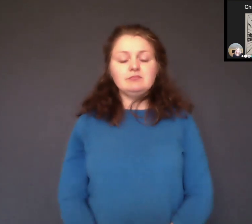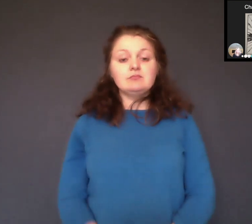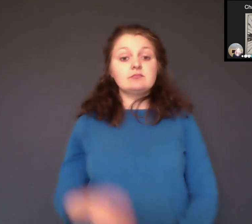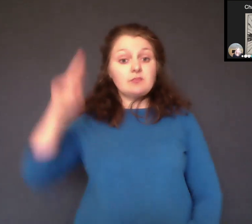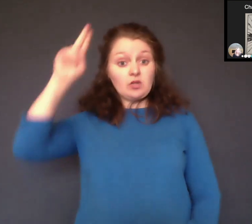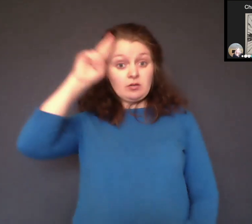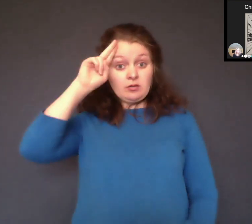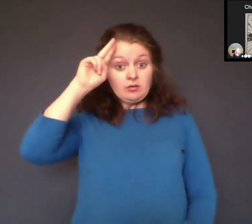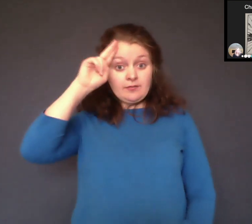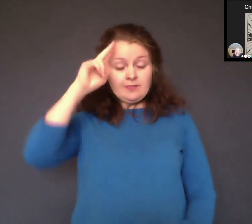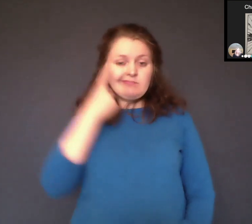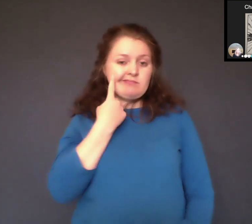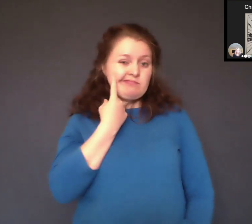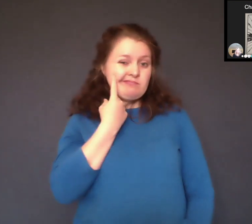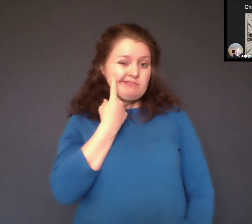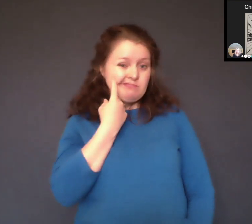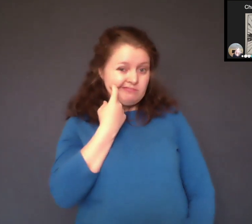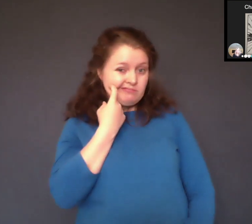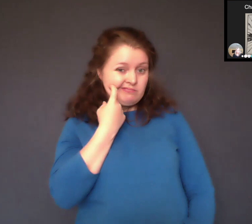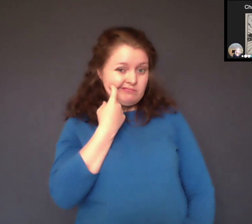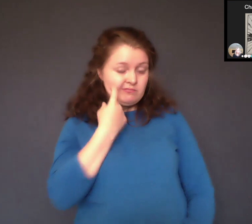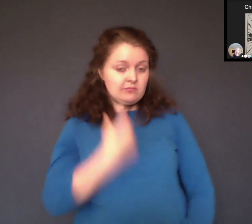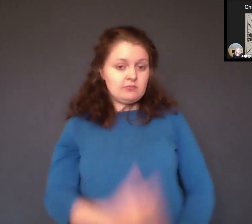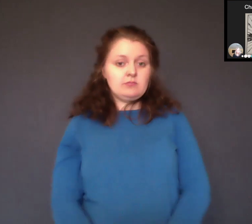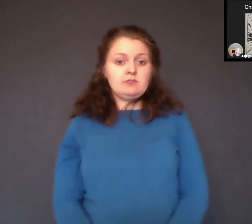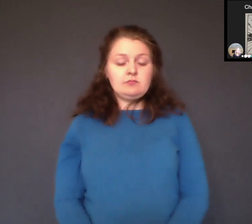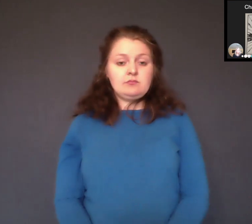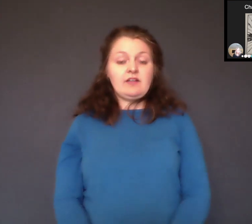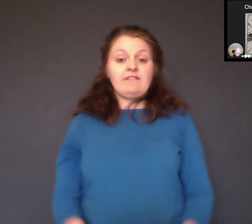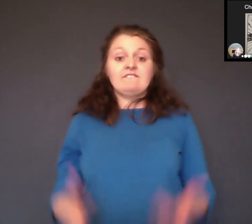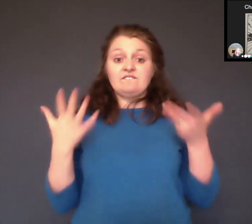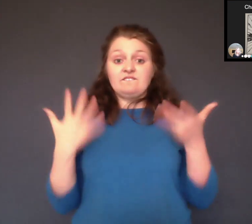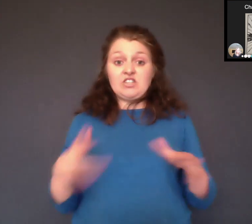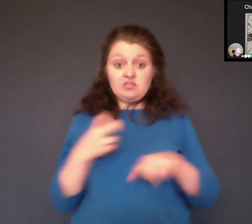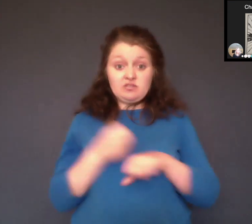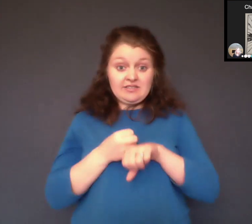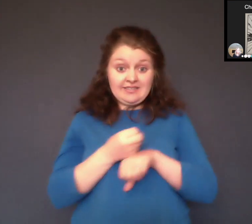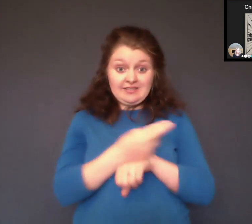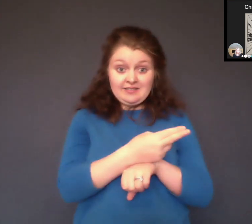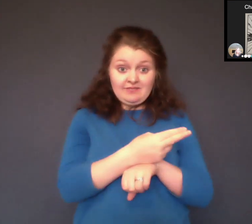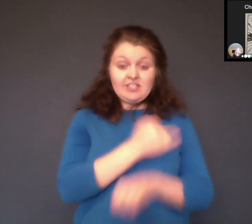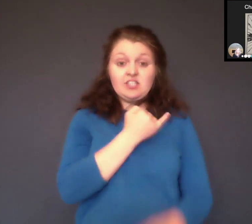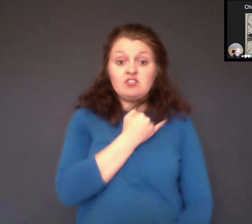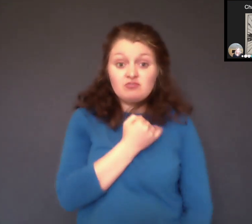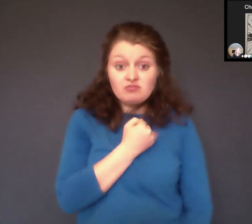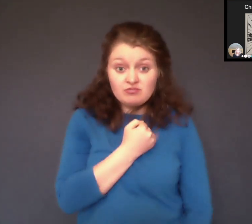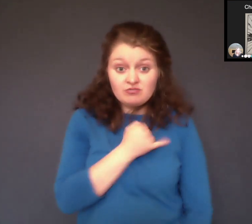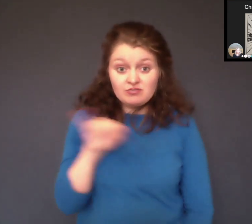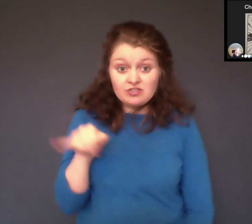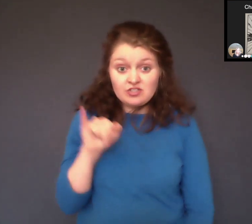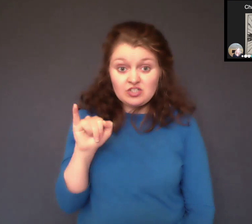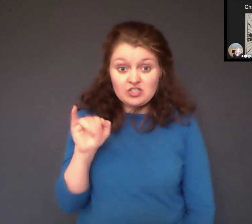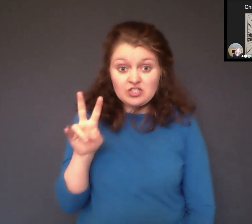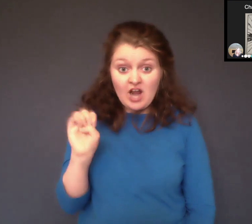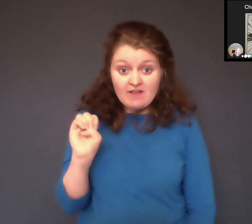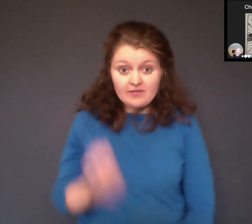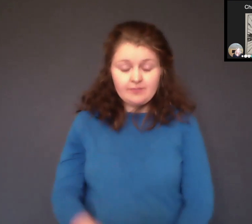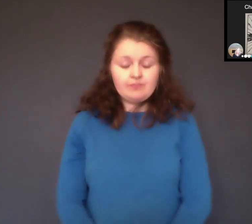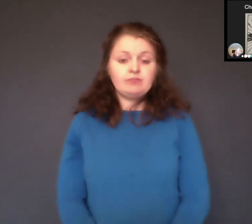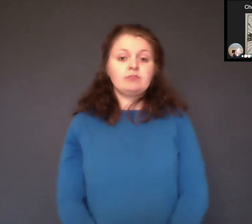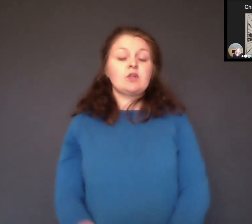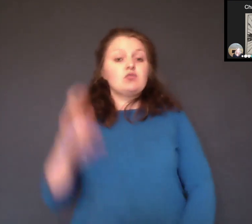harvey has just defeated jive and rictus went hiding